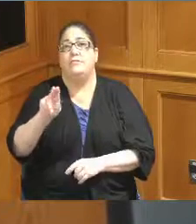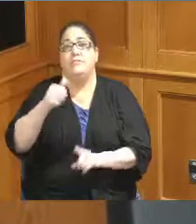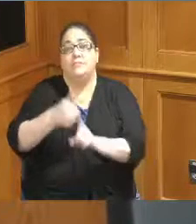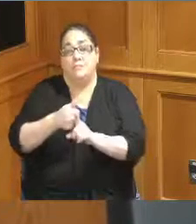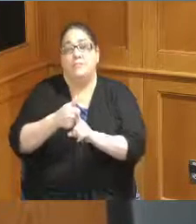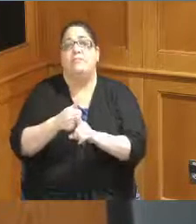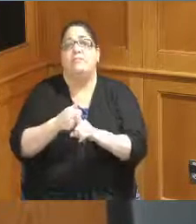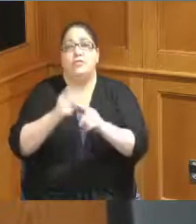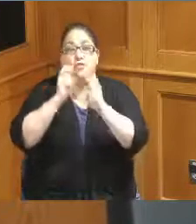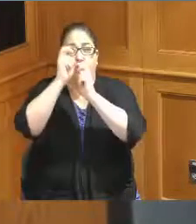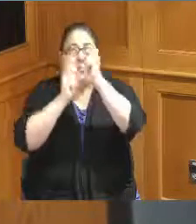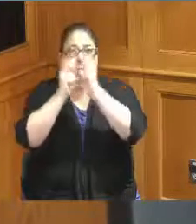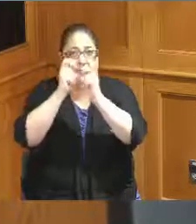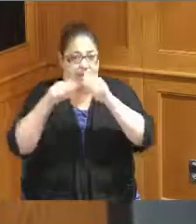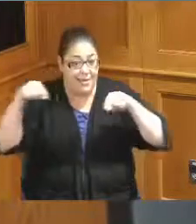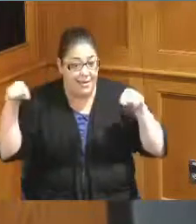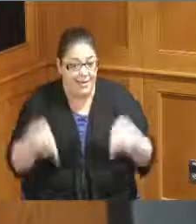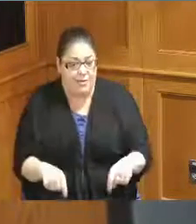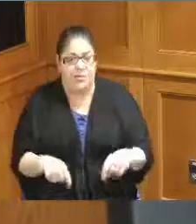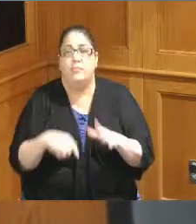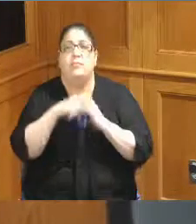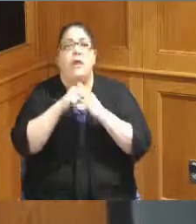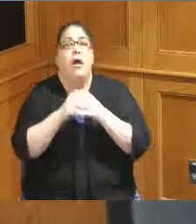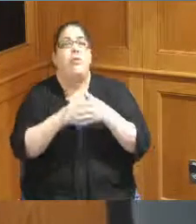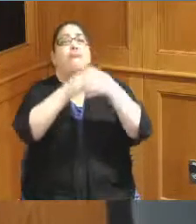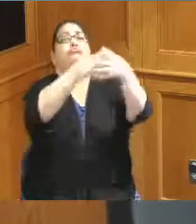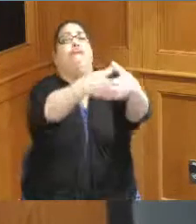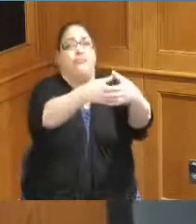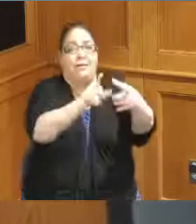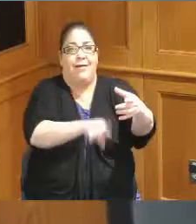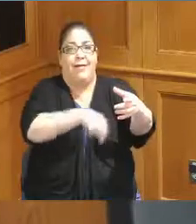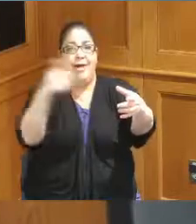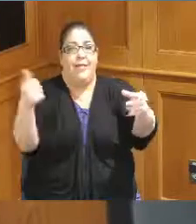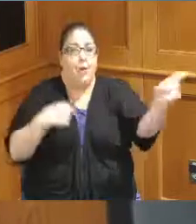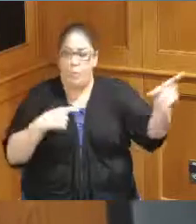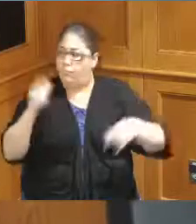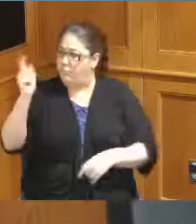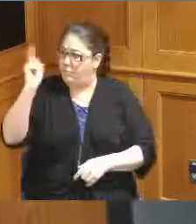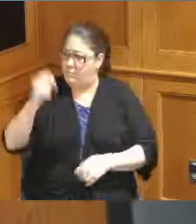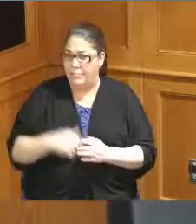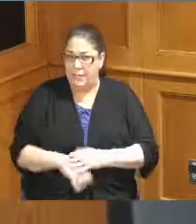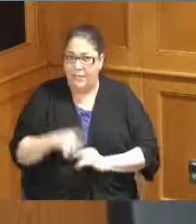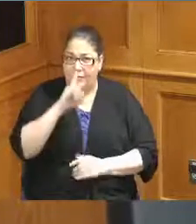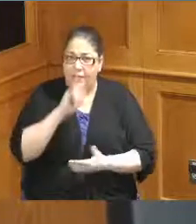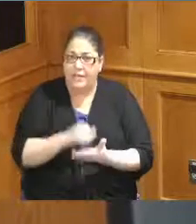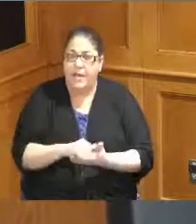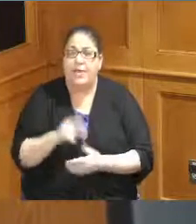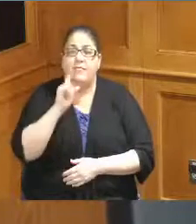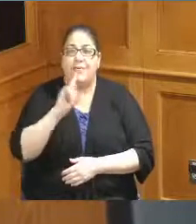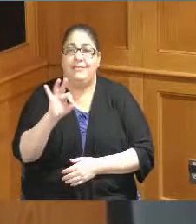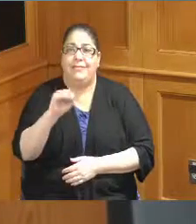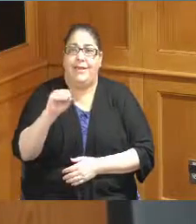tournaments here instead of spending the money out there 93 billion dollars so it just goes to show